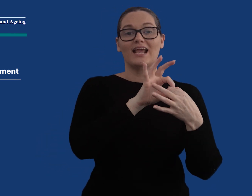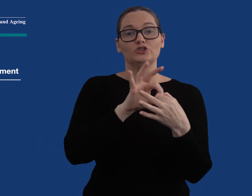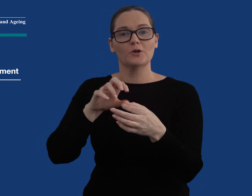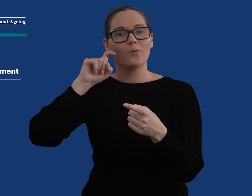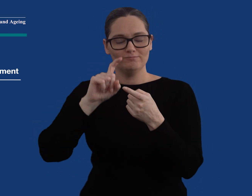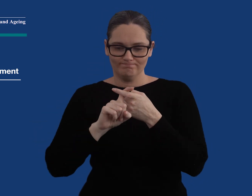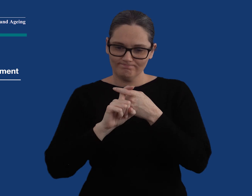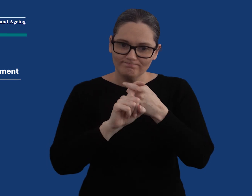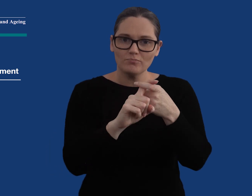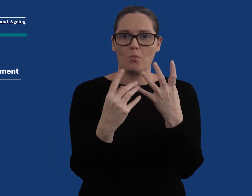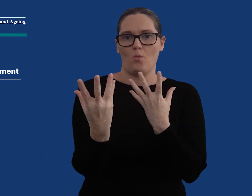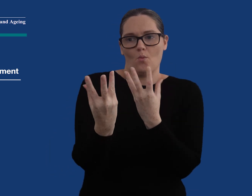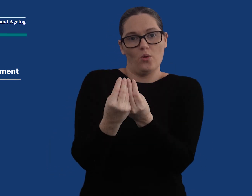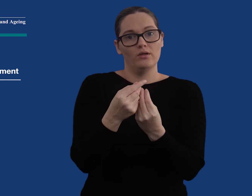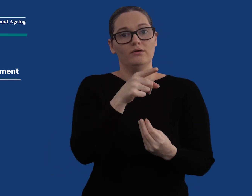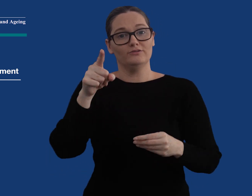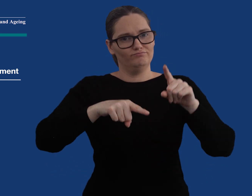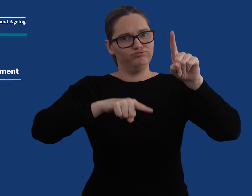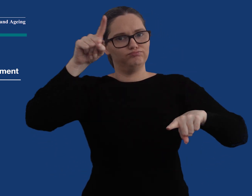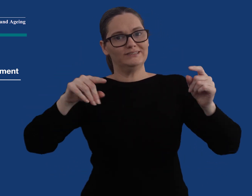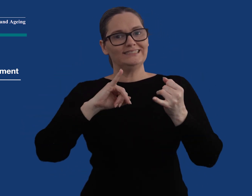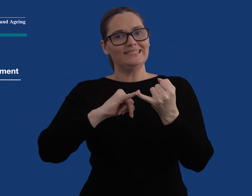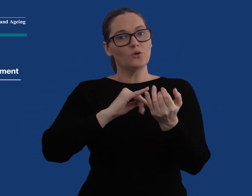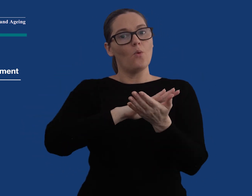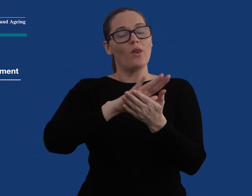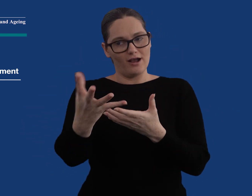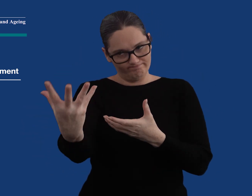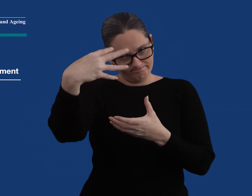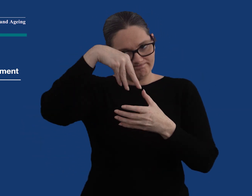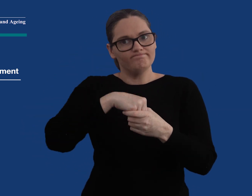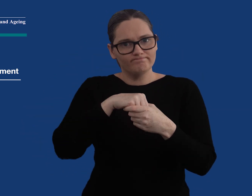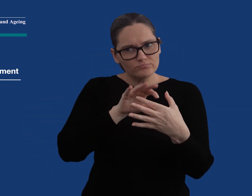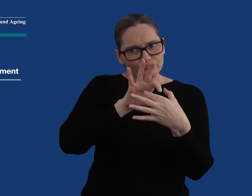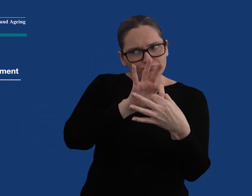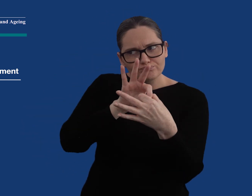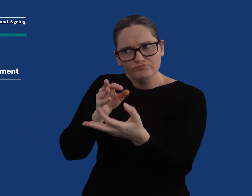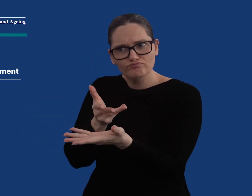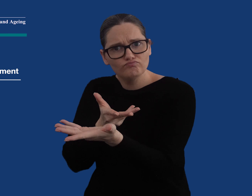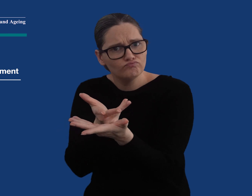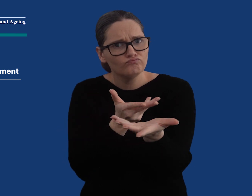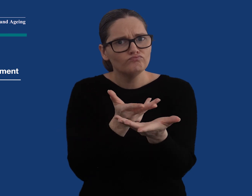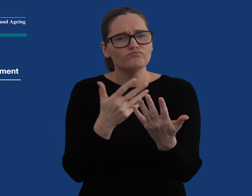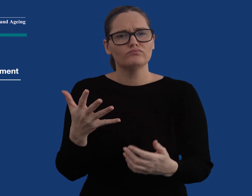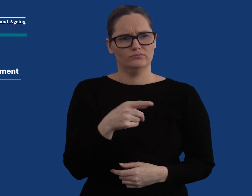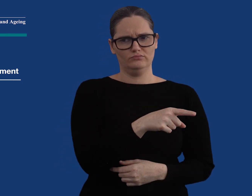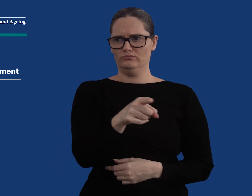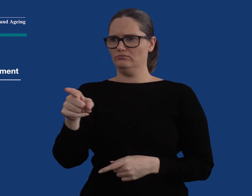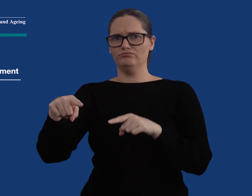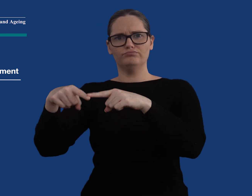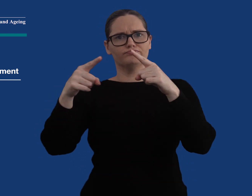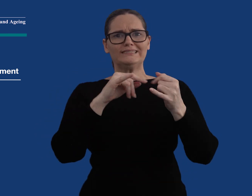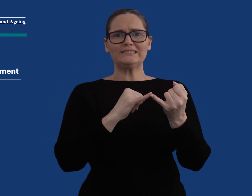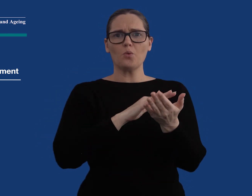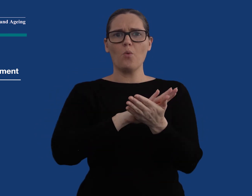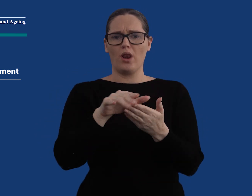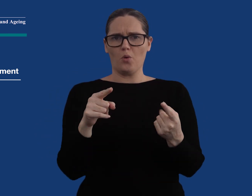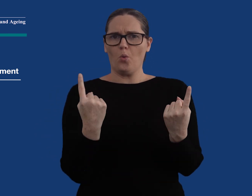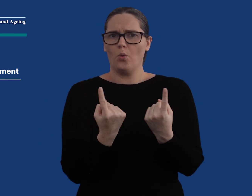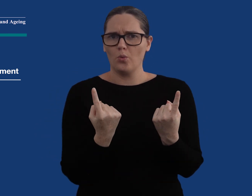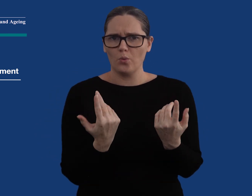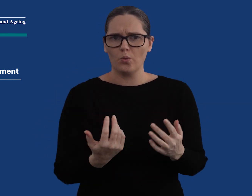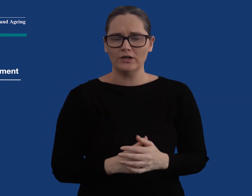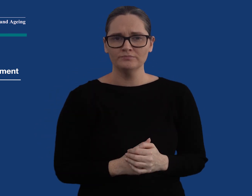we will continue to engage with a range of stakeholders, including: